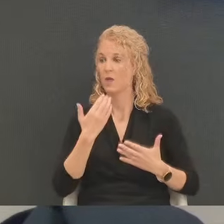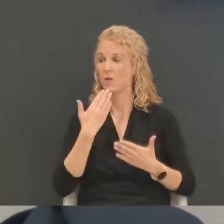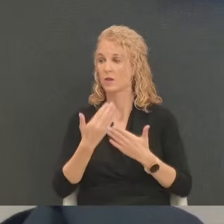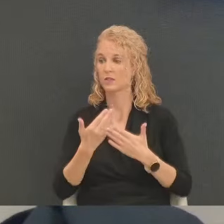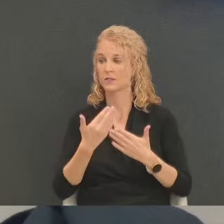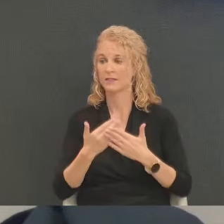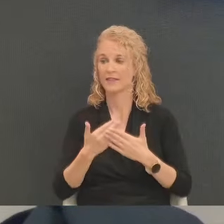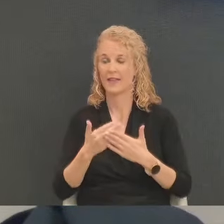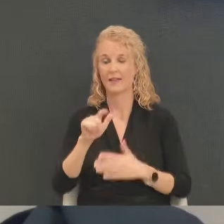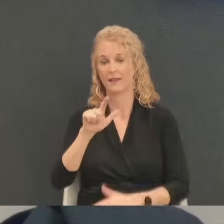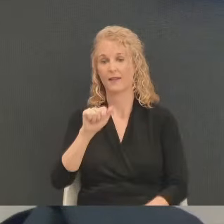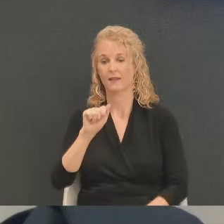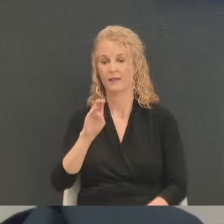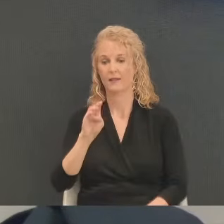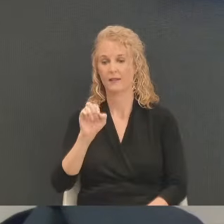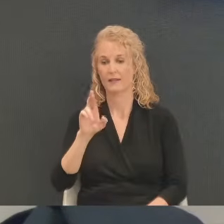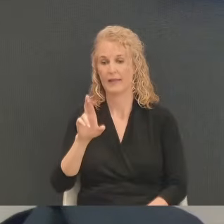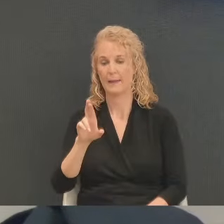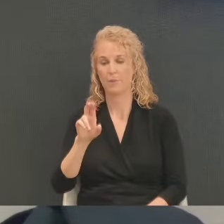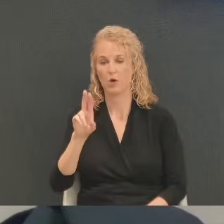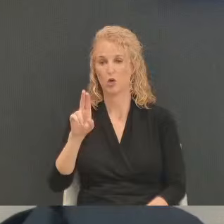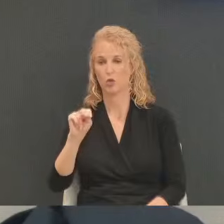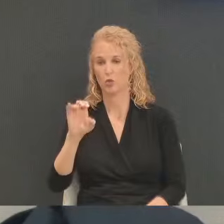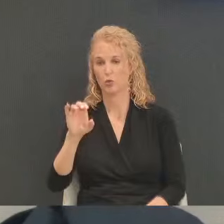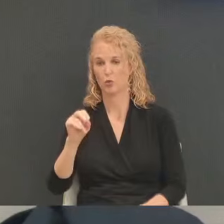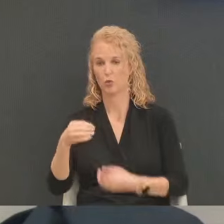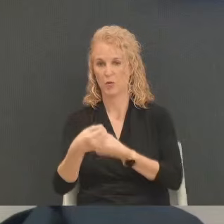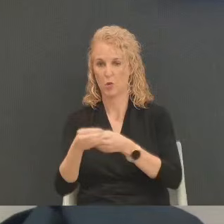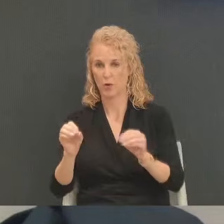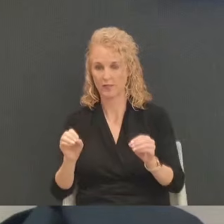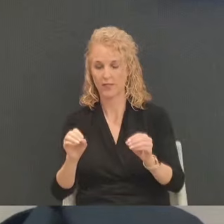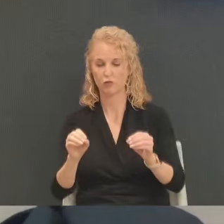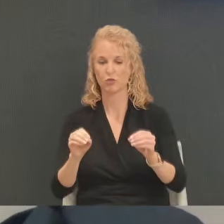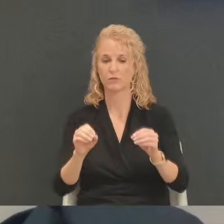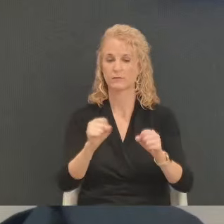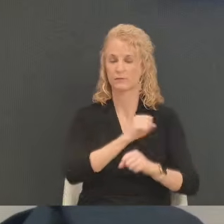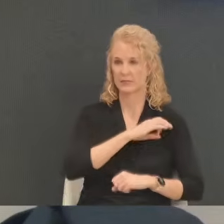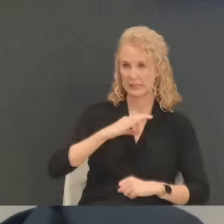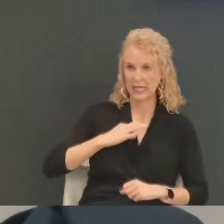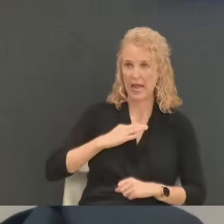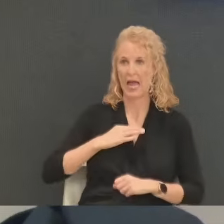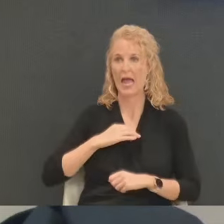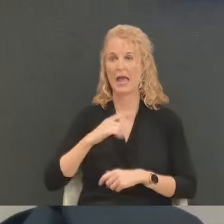the labor organizations, Administration, and staff to get a collective bargaining